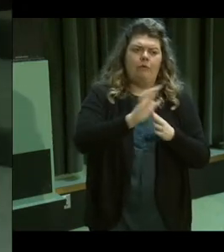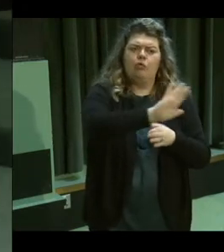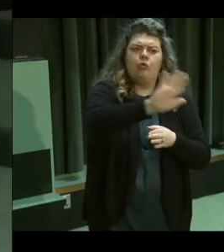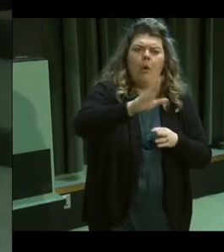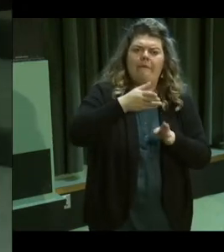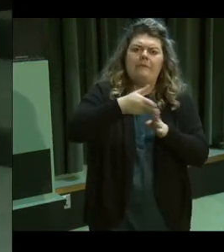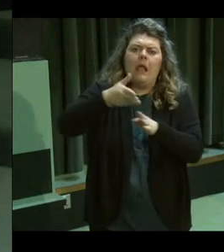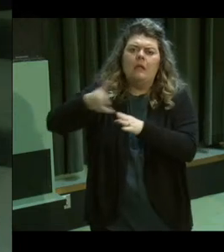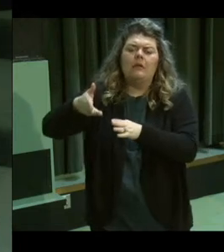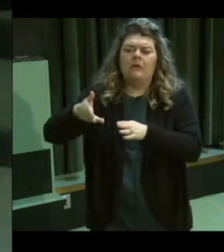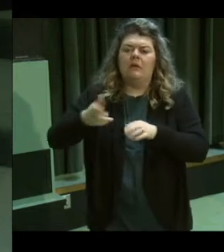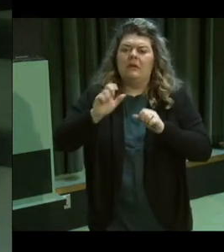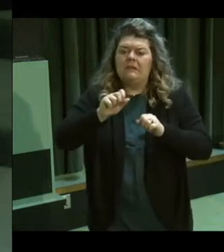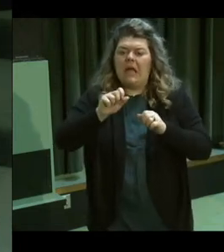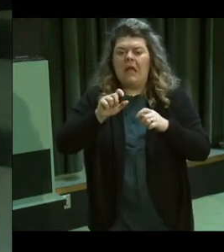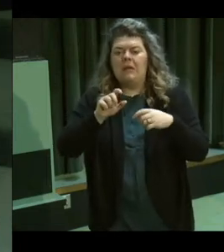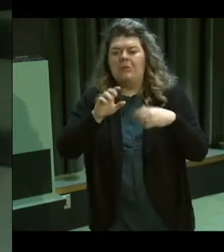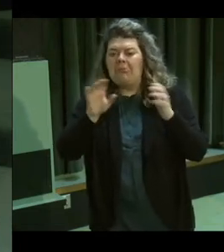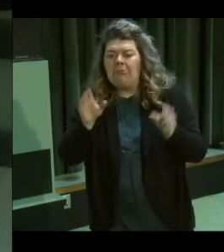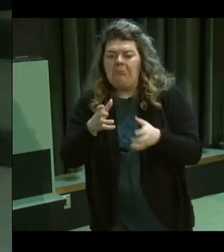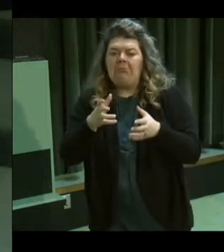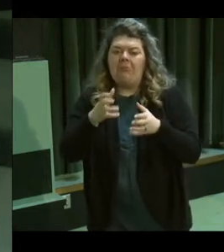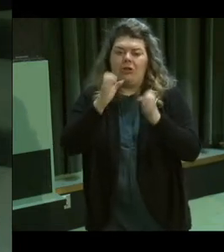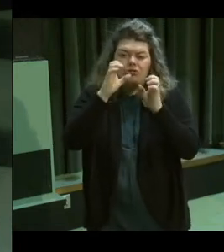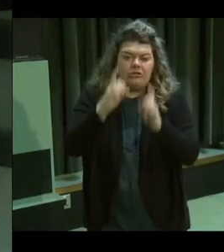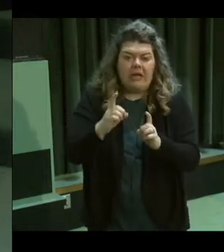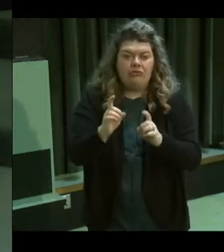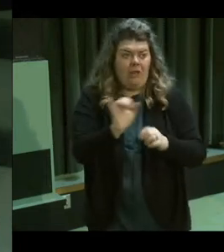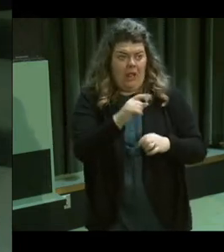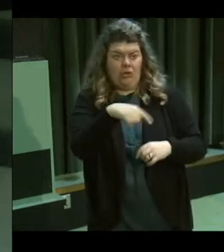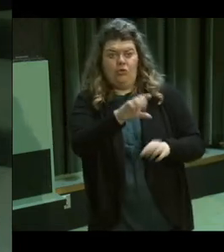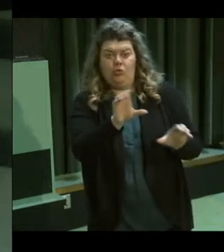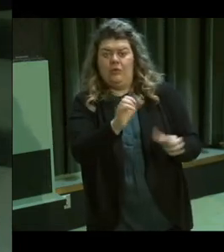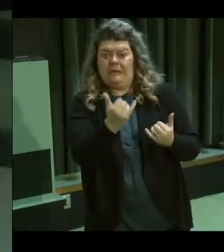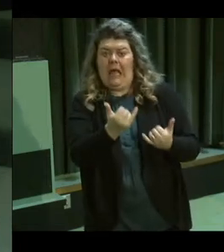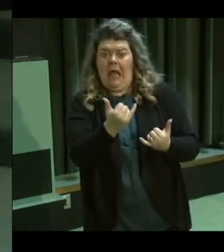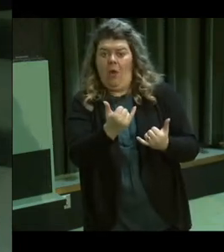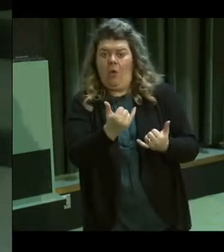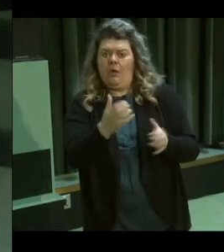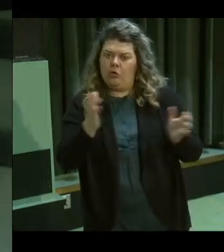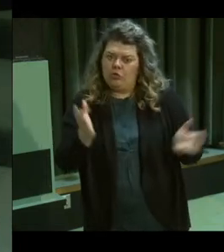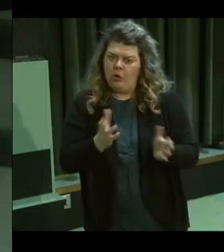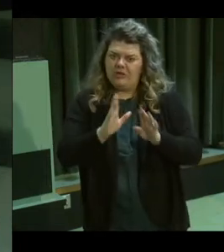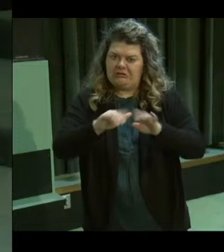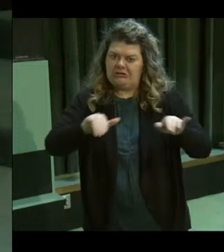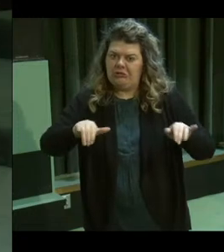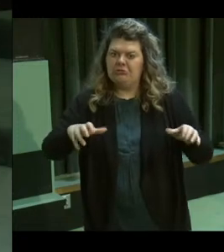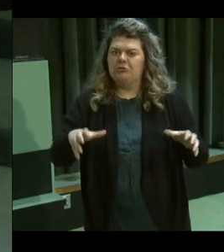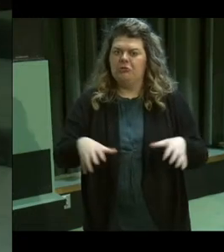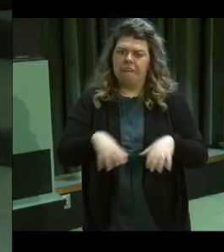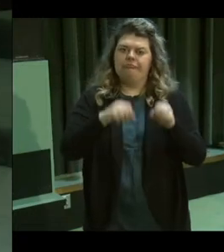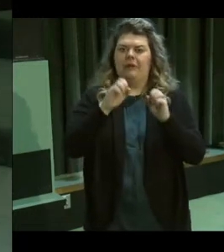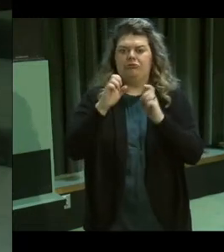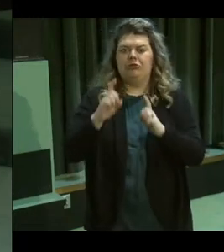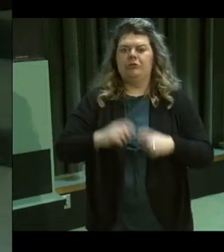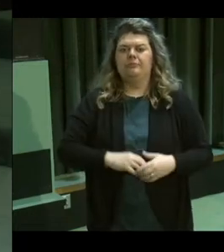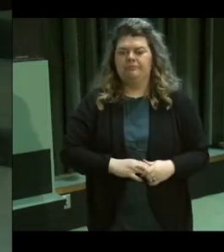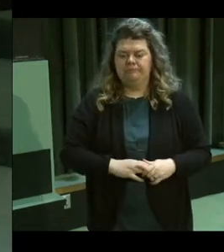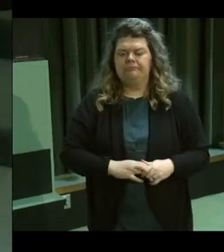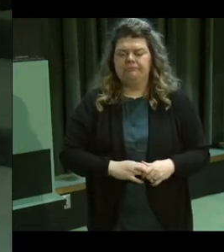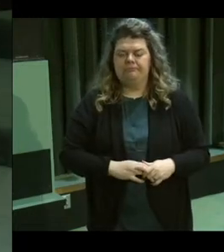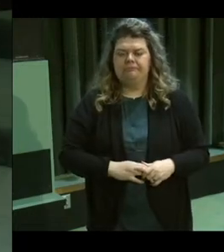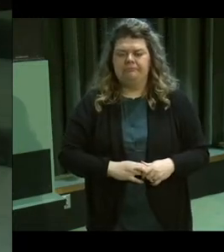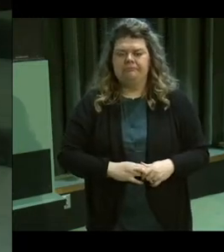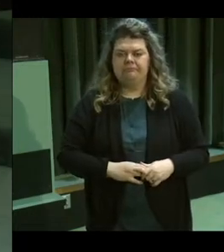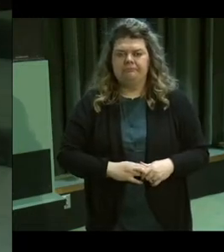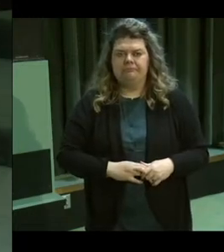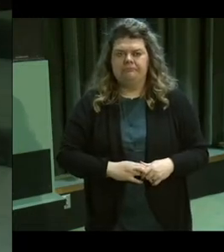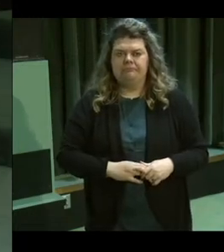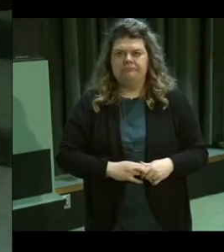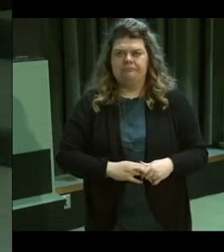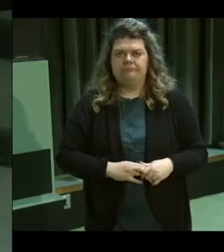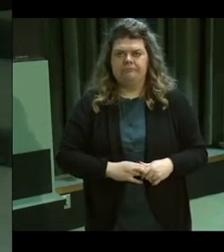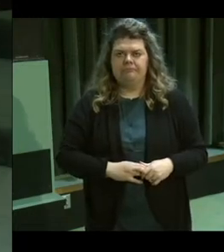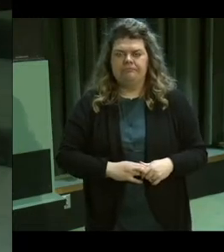you know, pursue things like,